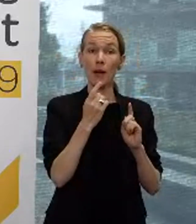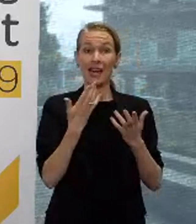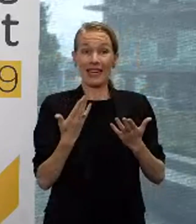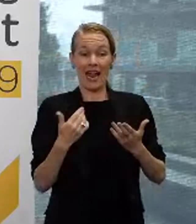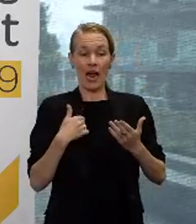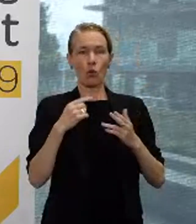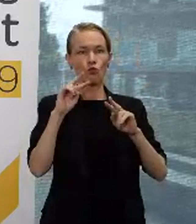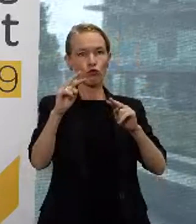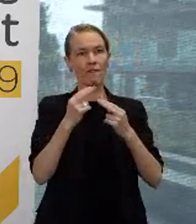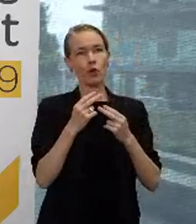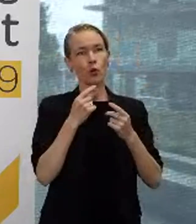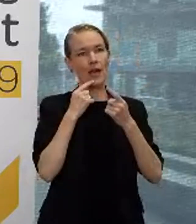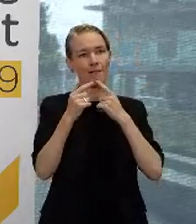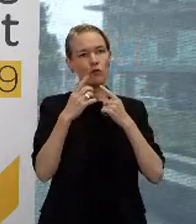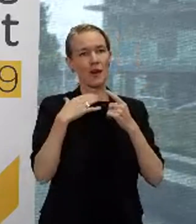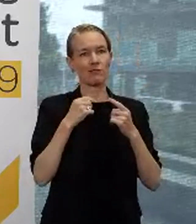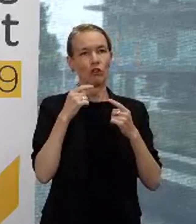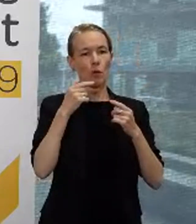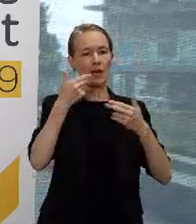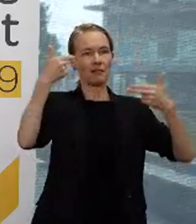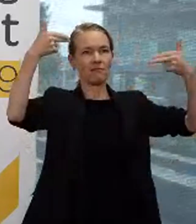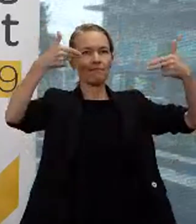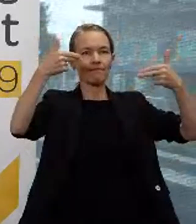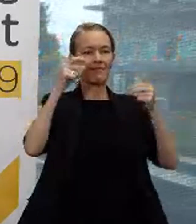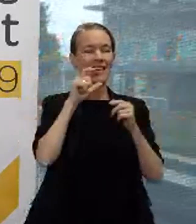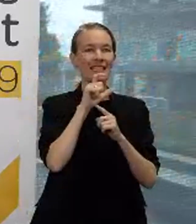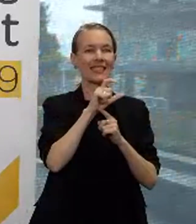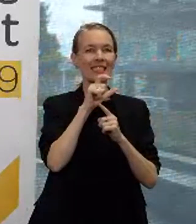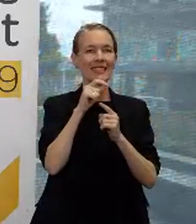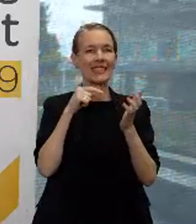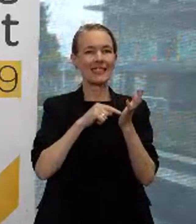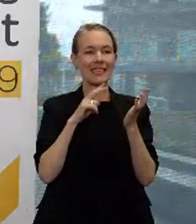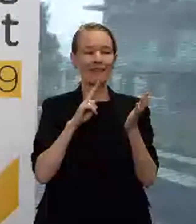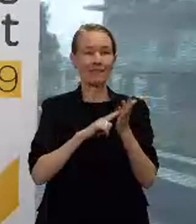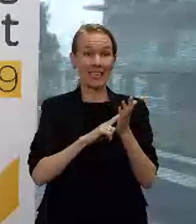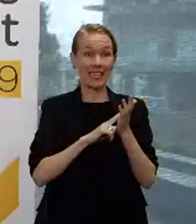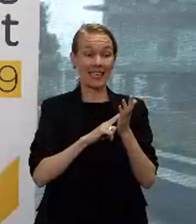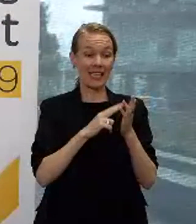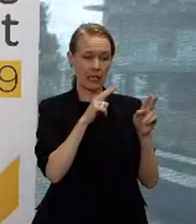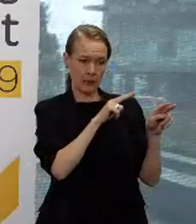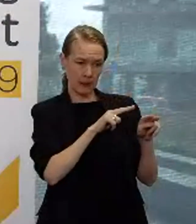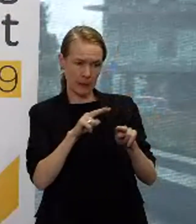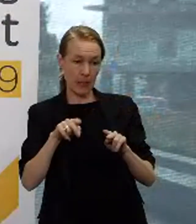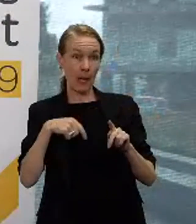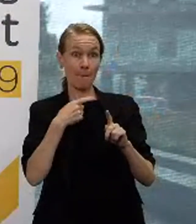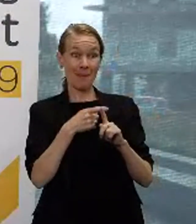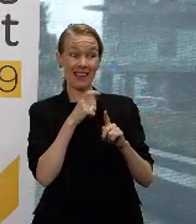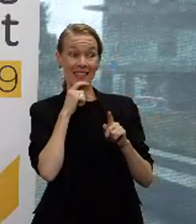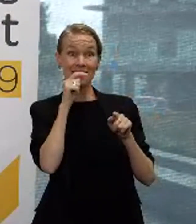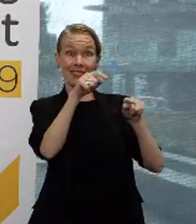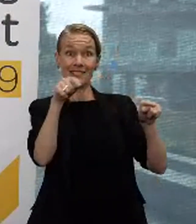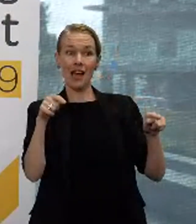He knew that the man had interaction with being offered testing. His close contacts from his work in New Plymouth